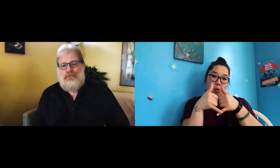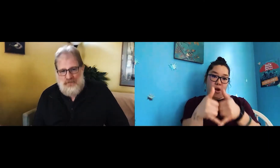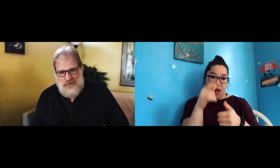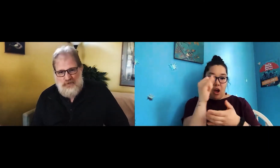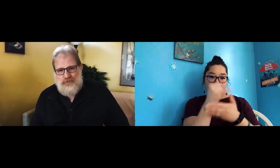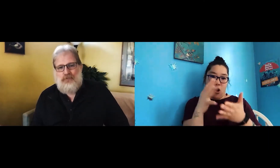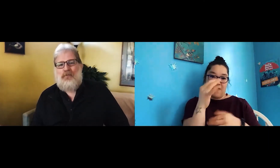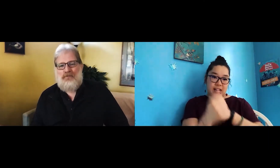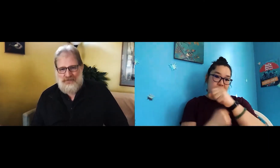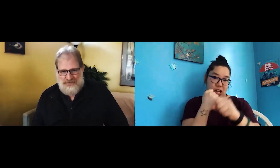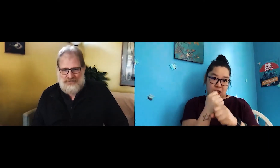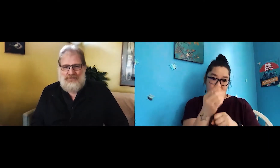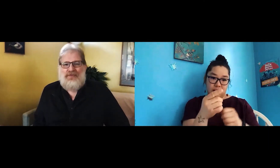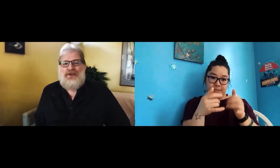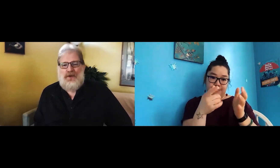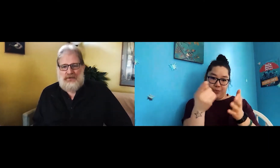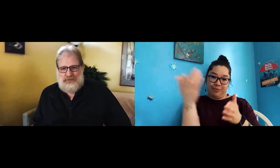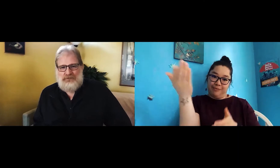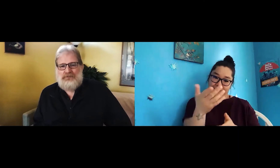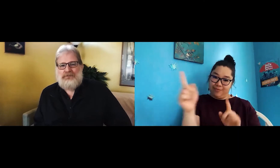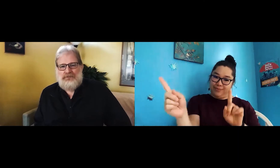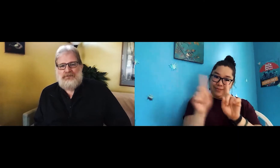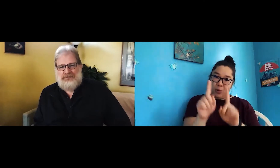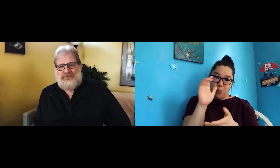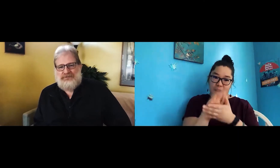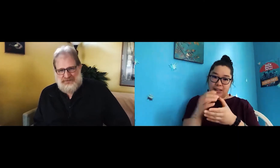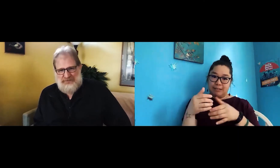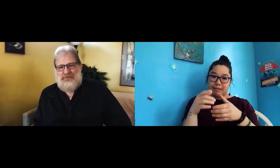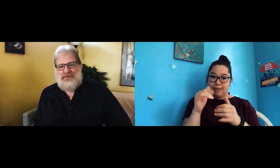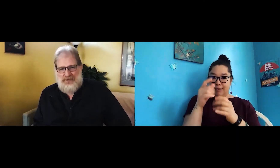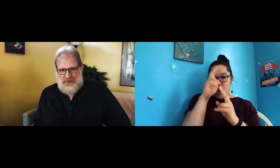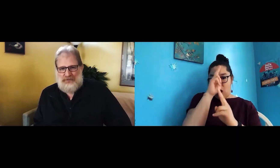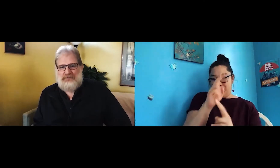Gala Artist of the year. And at that event, you brought your wife on stage with you,